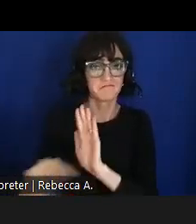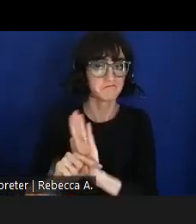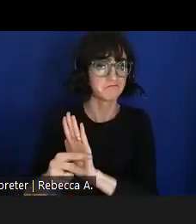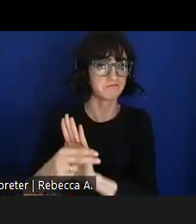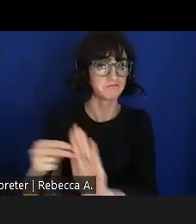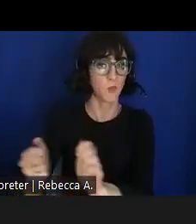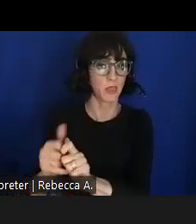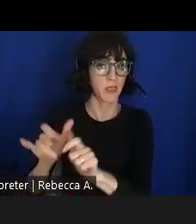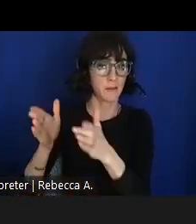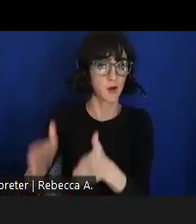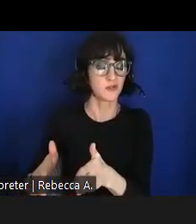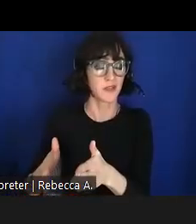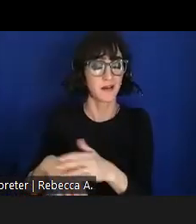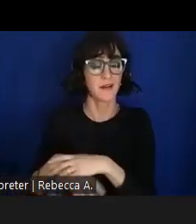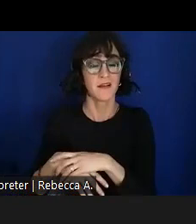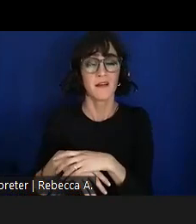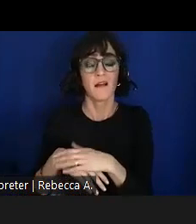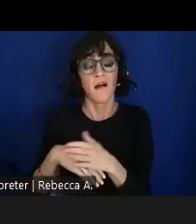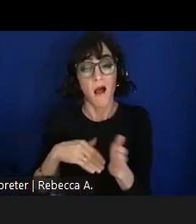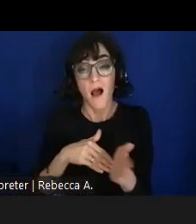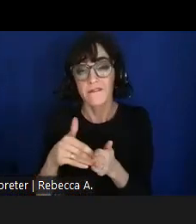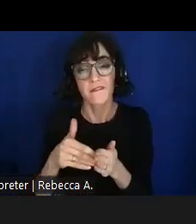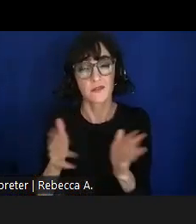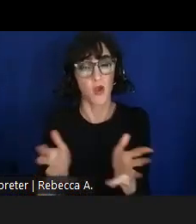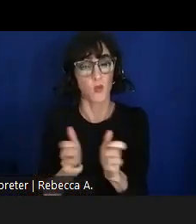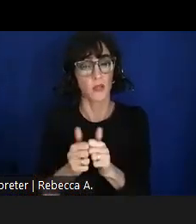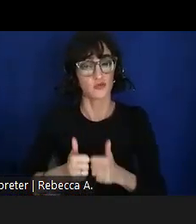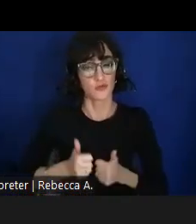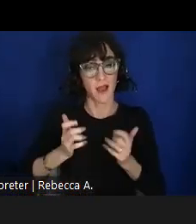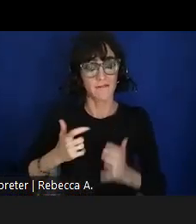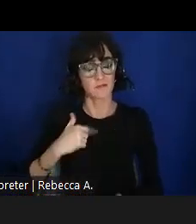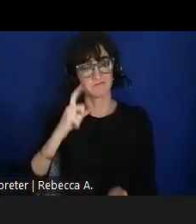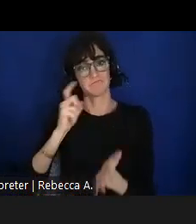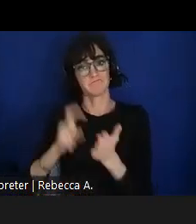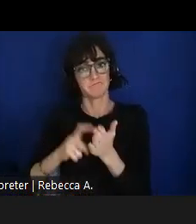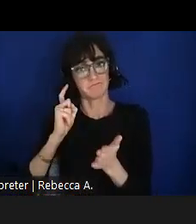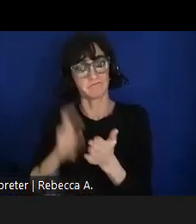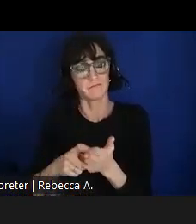often what I heard was how an unsafe partner had told them that if they ever tried to get